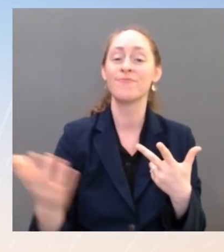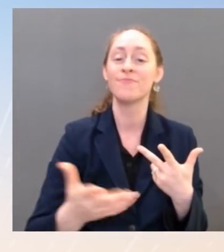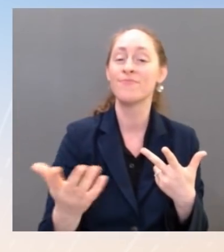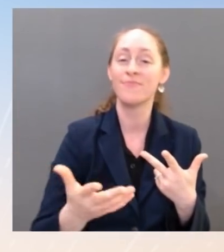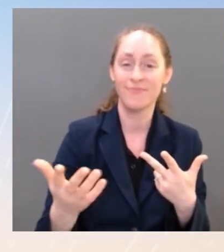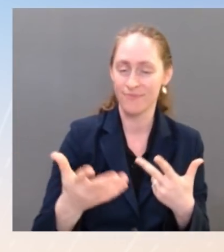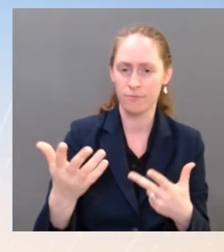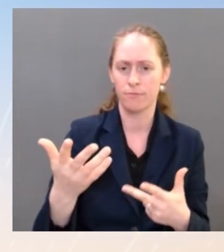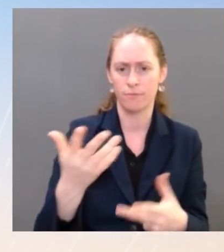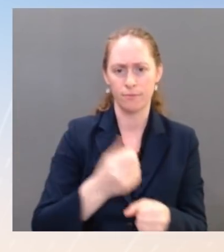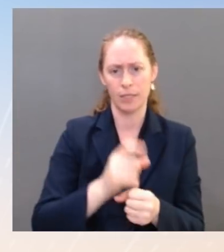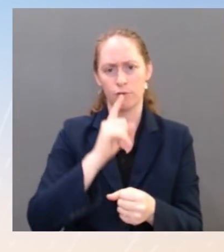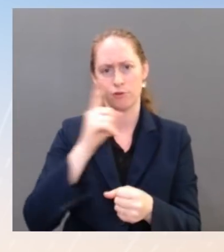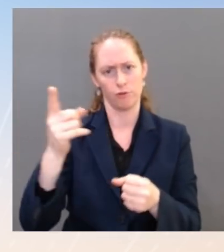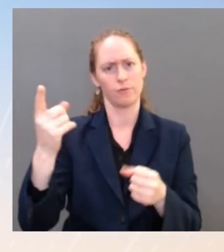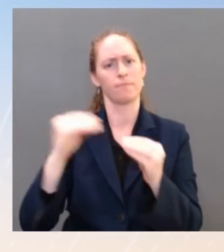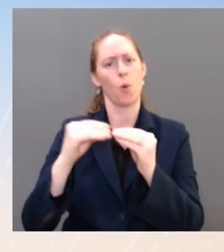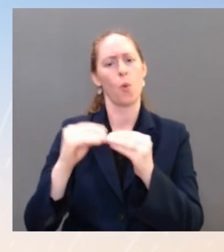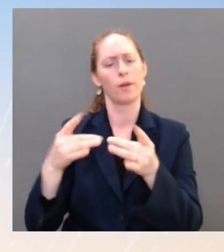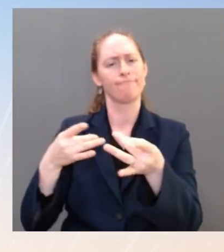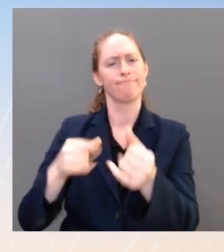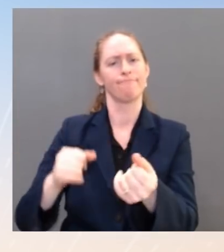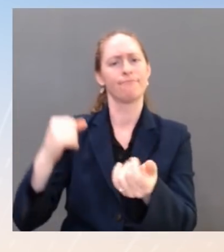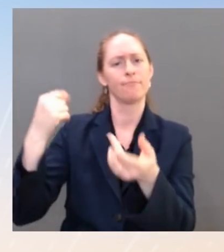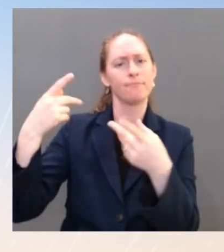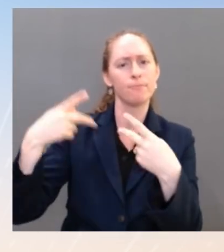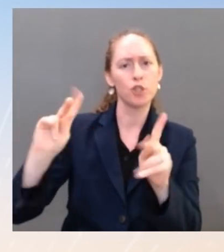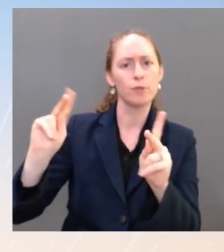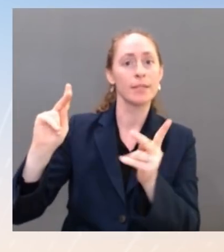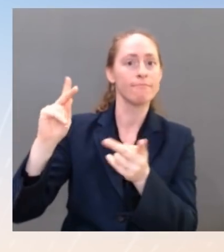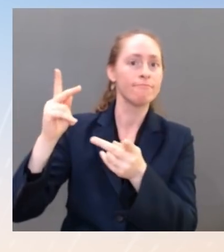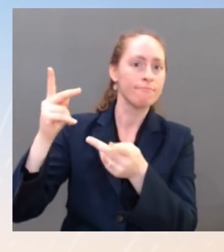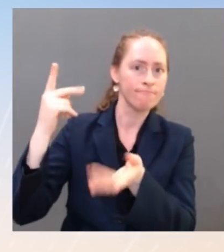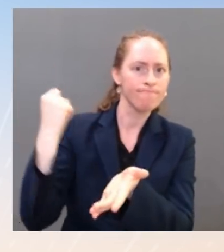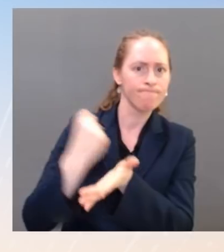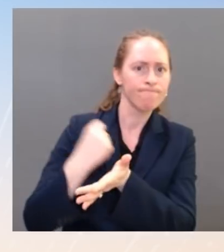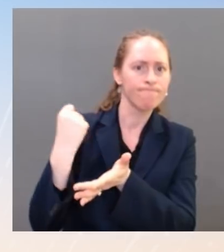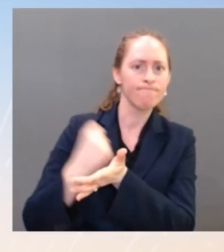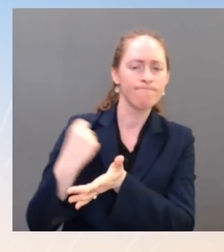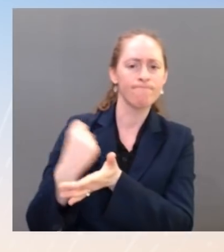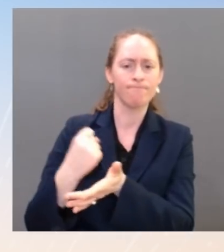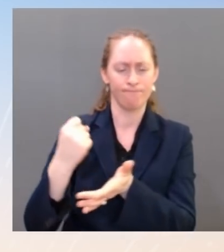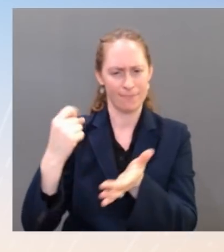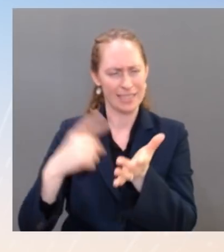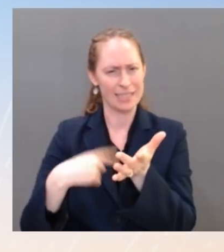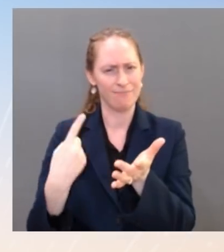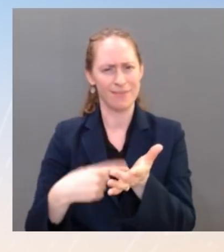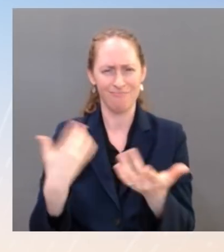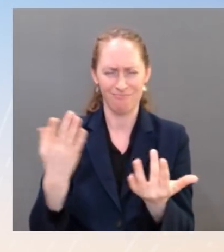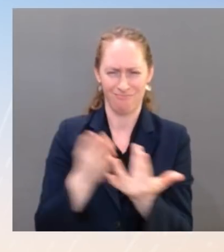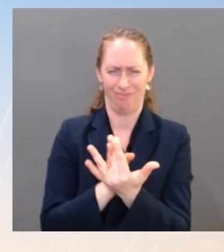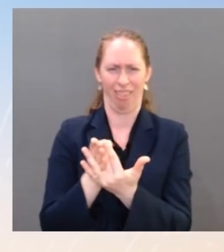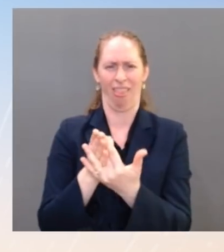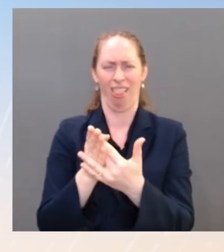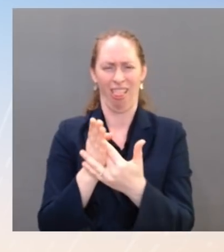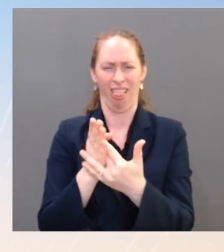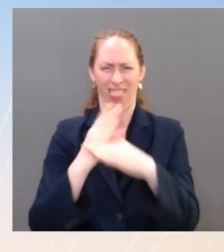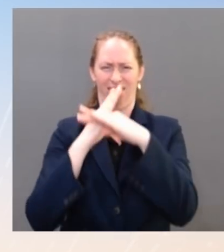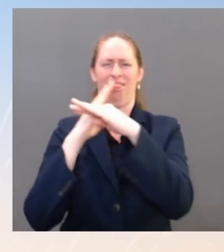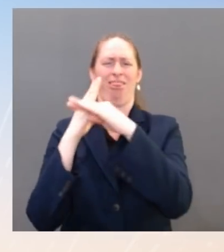and we believe we can speed these projects up while continuing our environmental regulations to ensure that projects are done